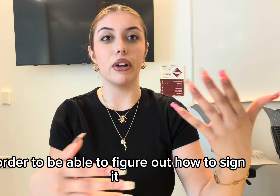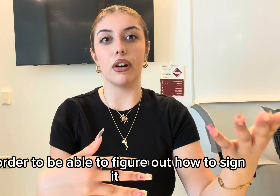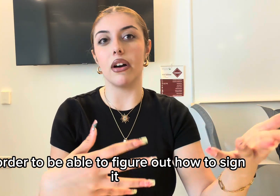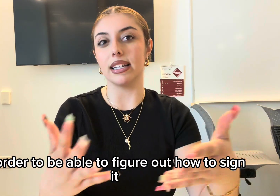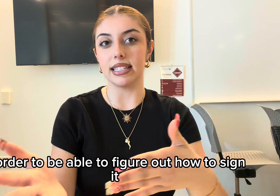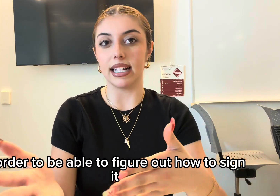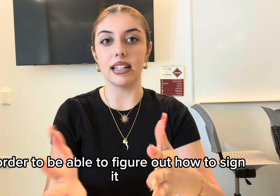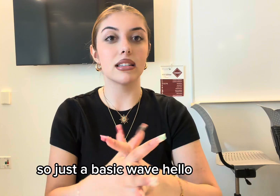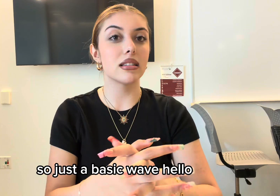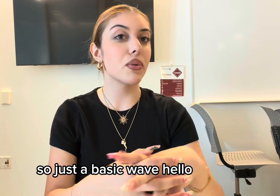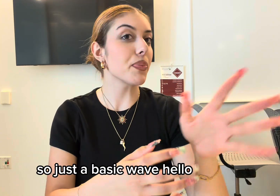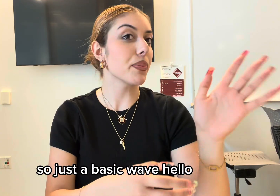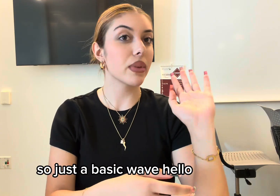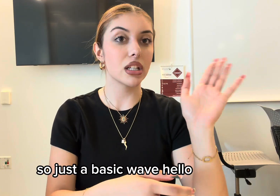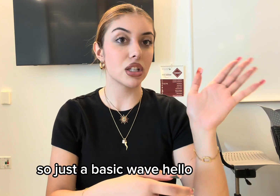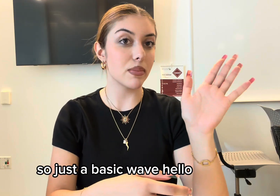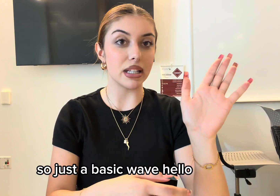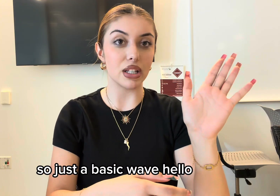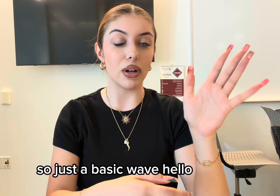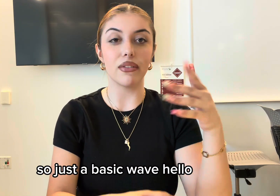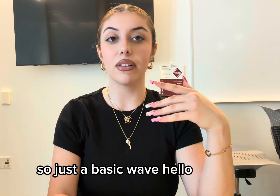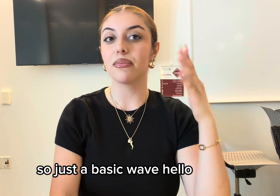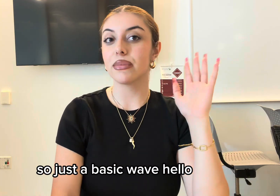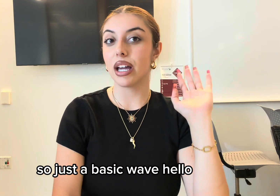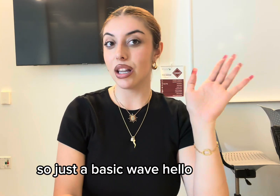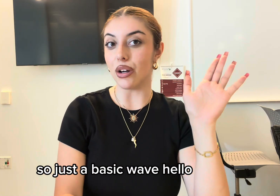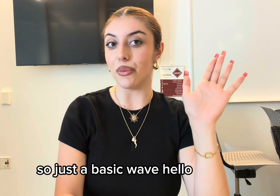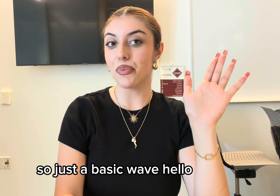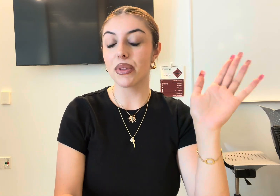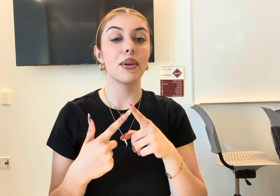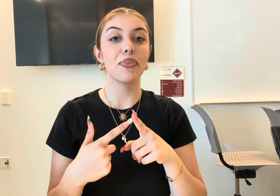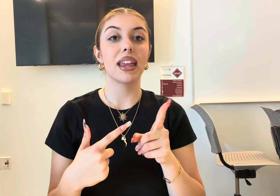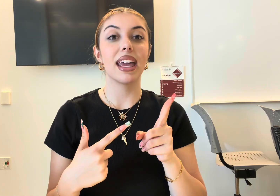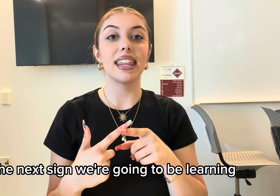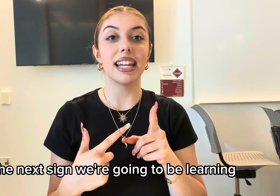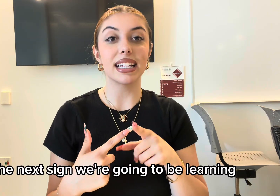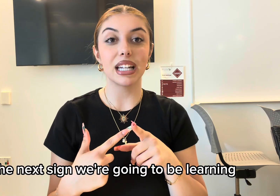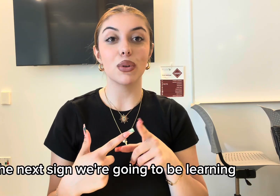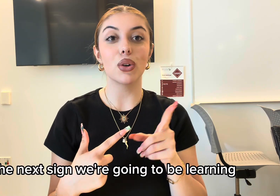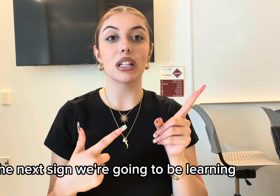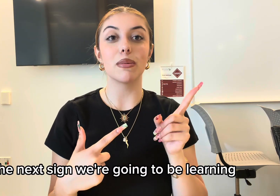to figure out how to sign it. So, it's just a basic wave. Hello. The next sign we're going to